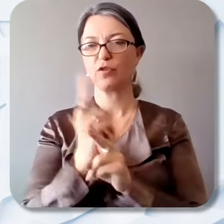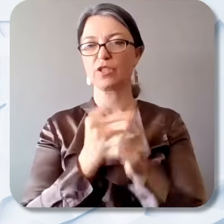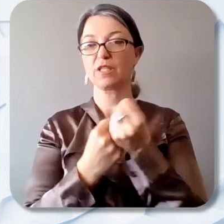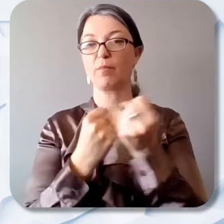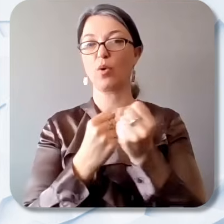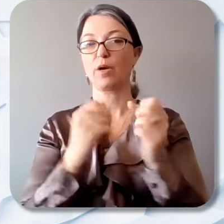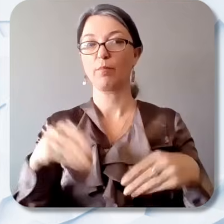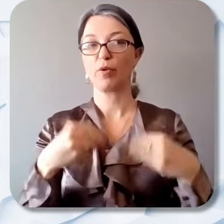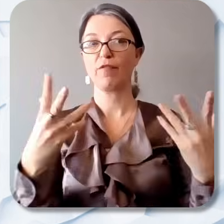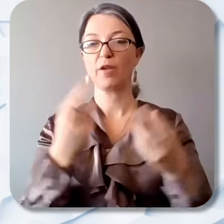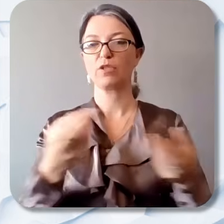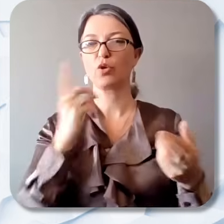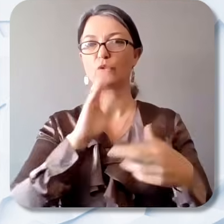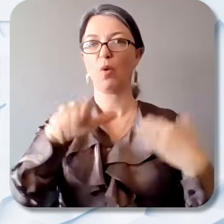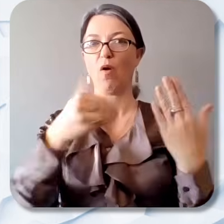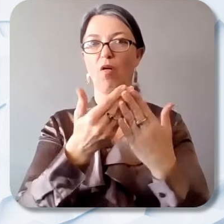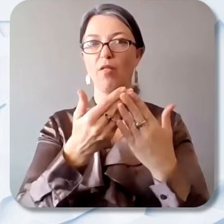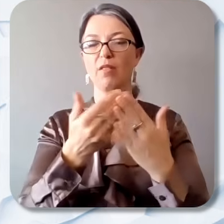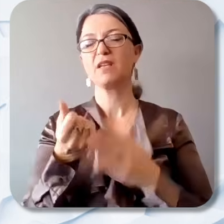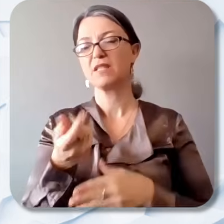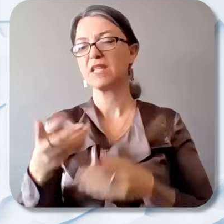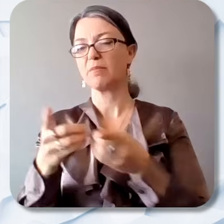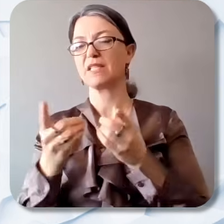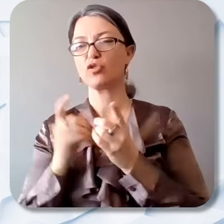and then there are some districts who need just an additional level support meeting.